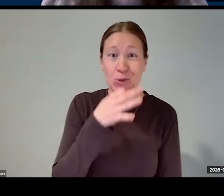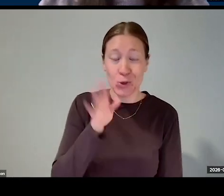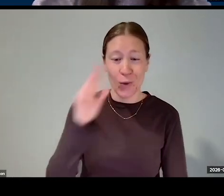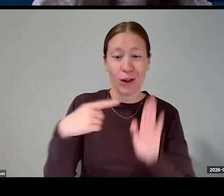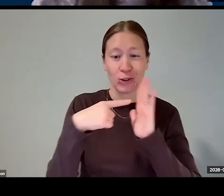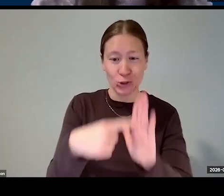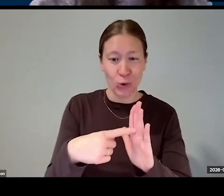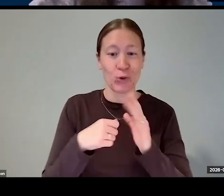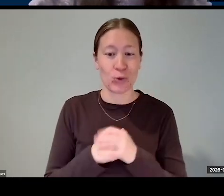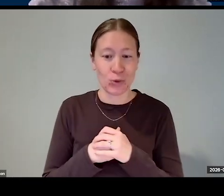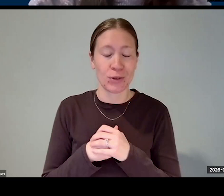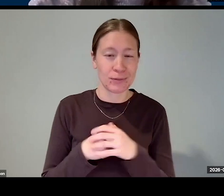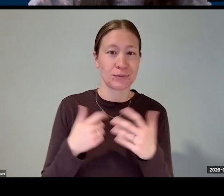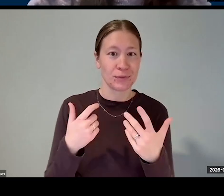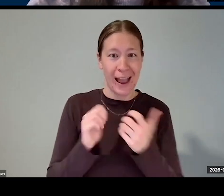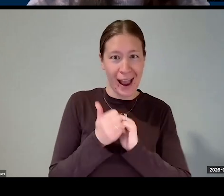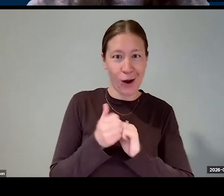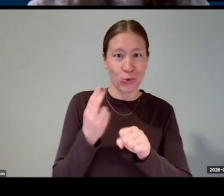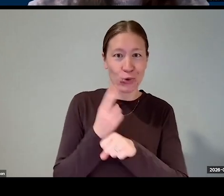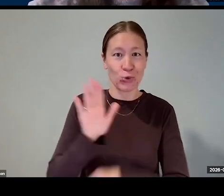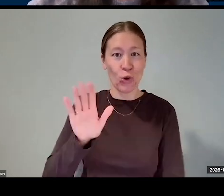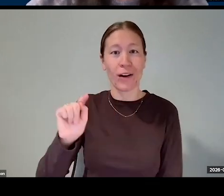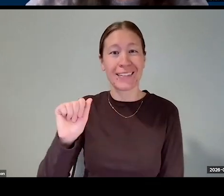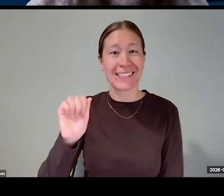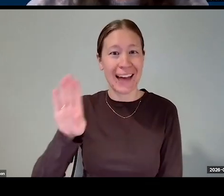So by using your tab key to move through the elements